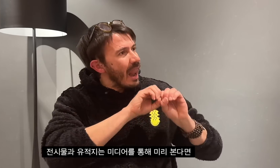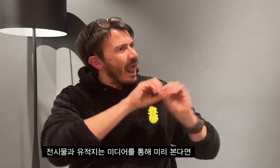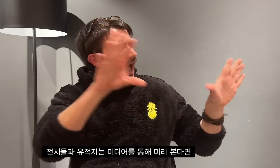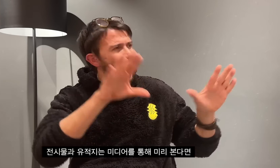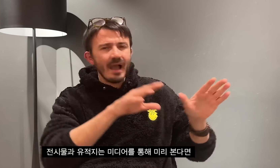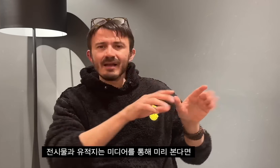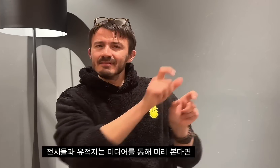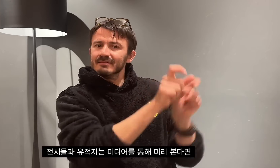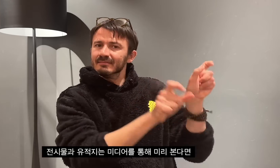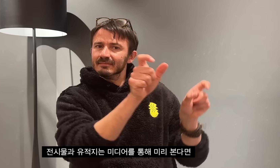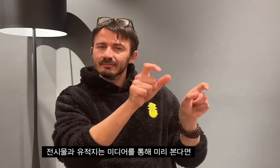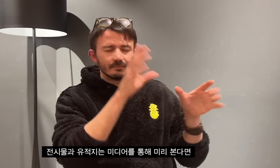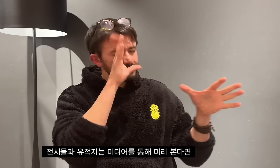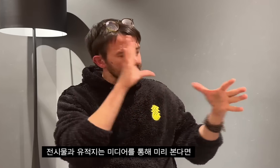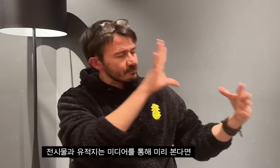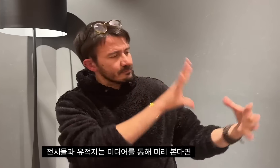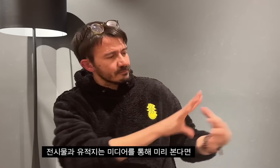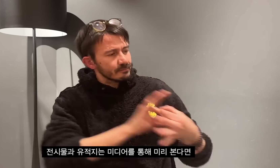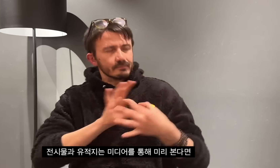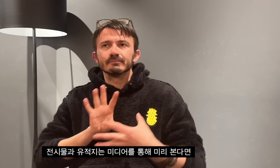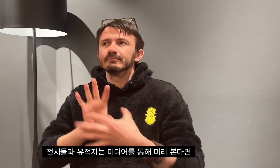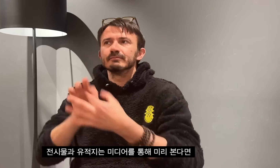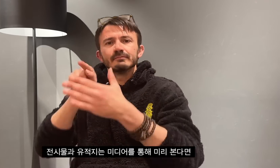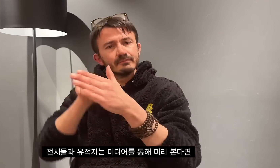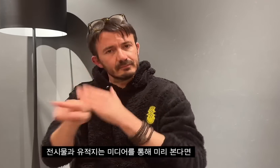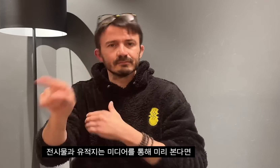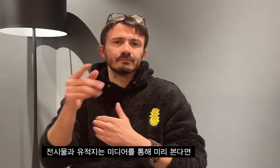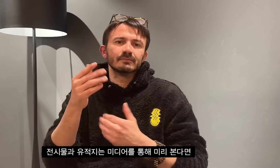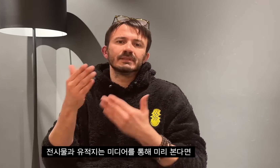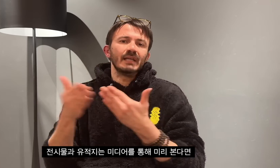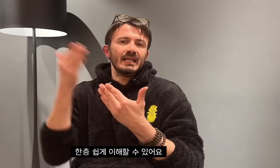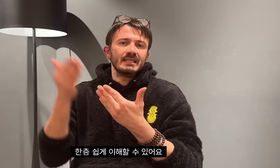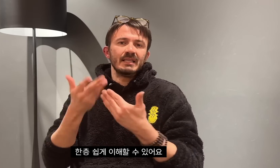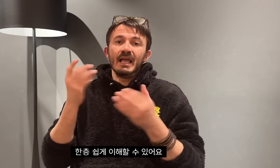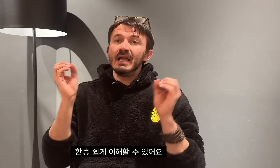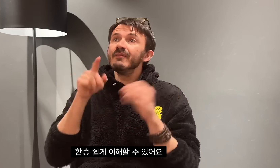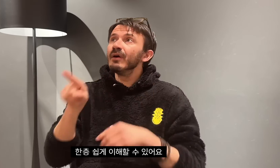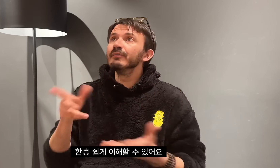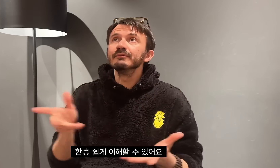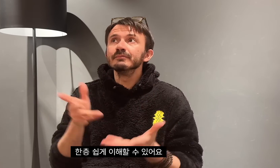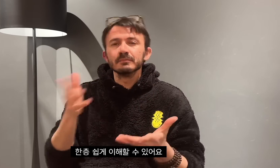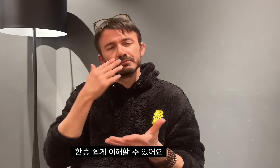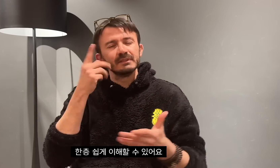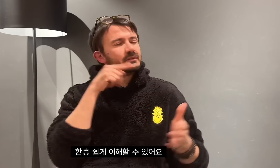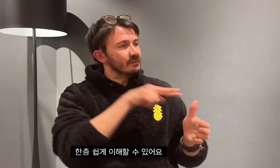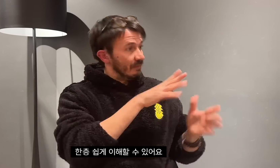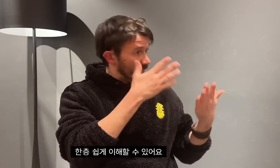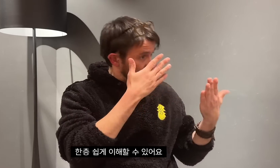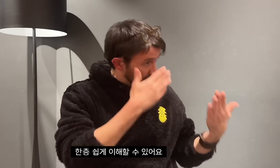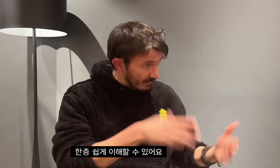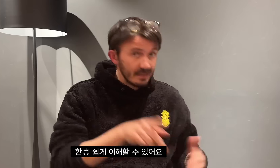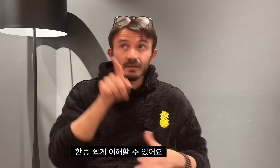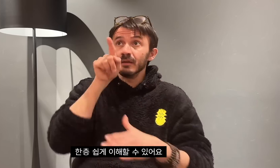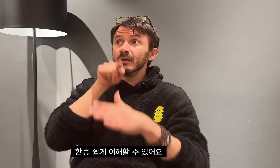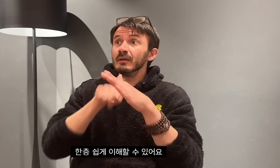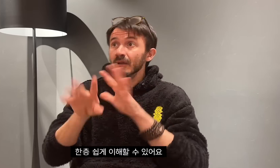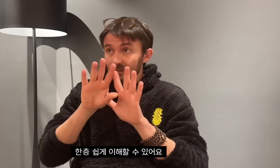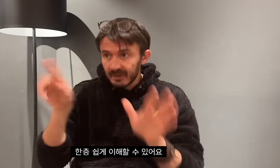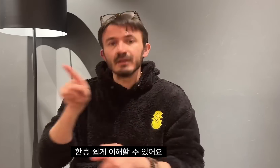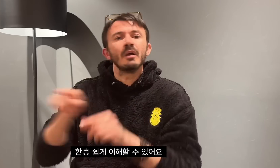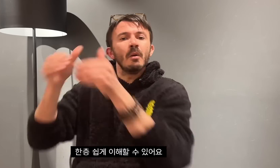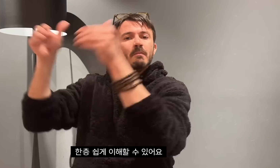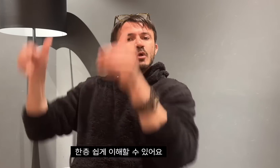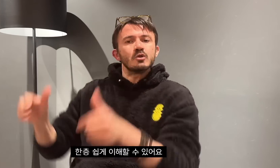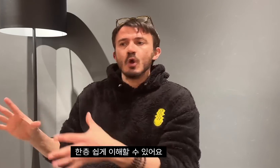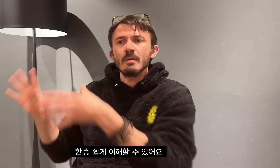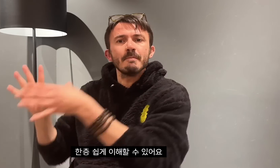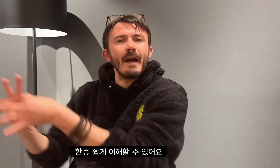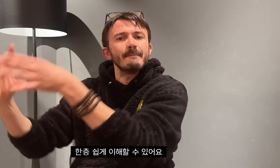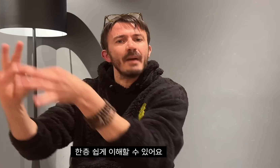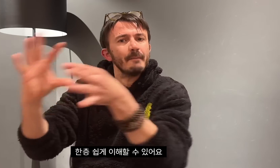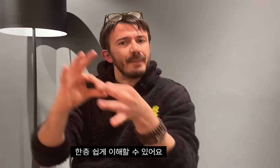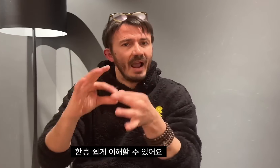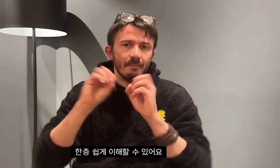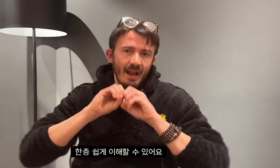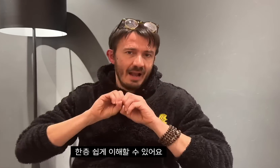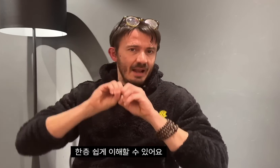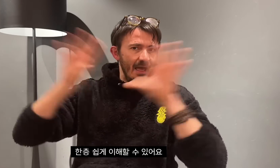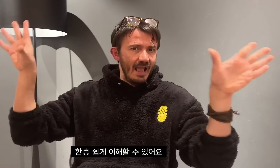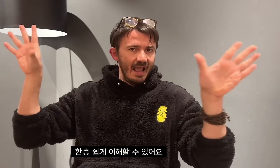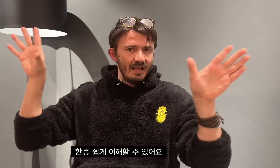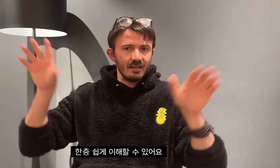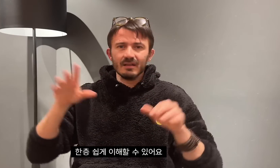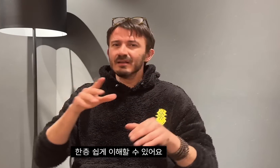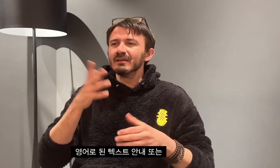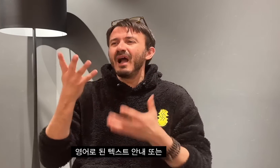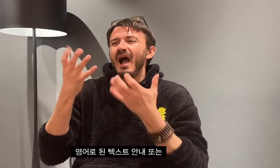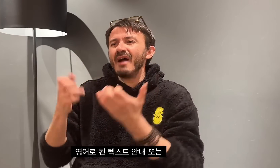It will be easier to understand exhibits and historic sites if you see them in advance through the media.